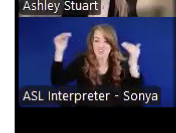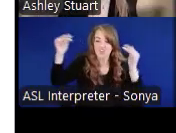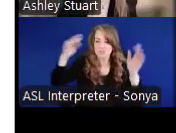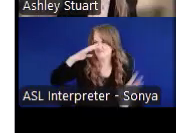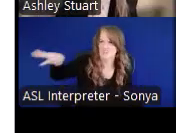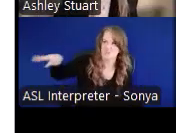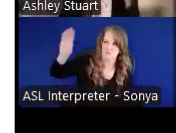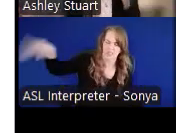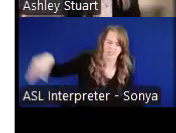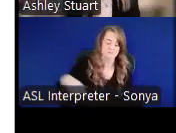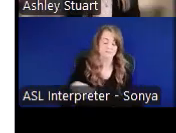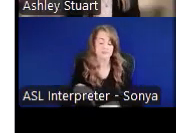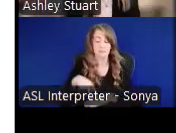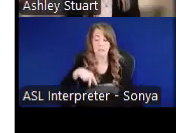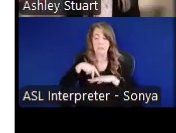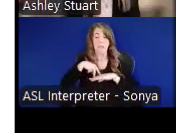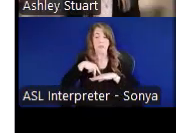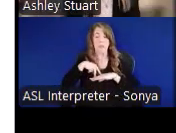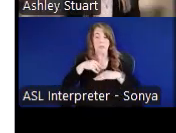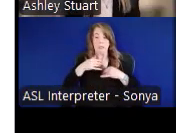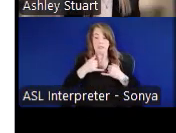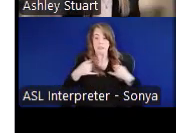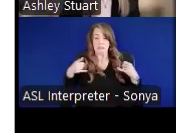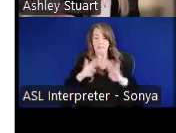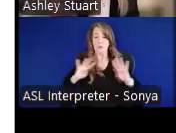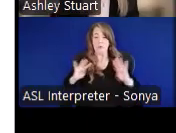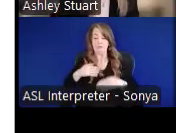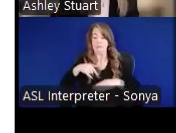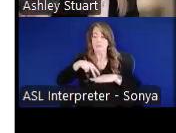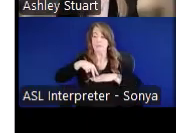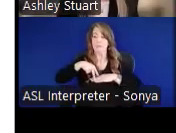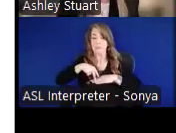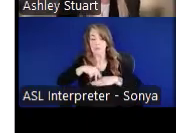the periphery, only talked to our children? We do it all the